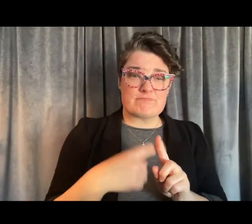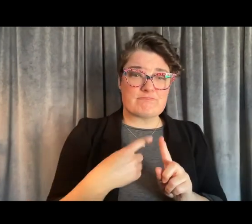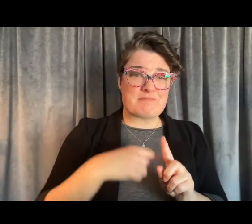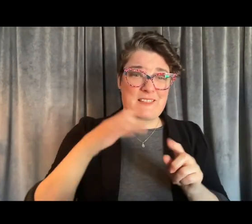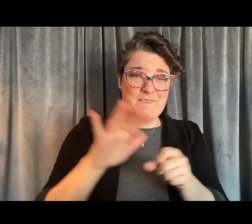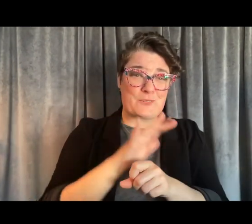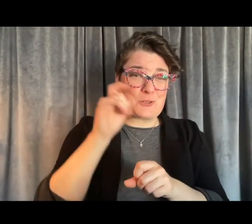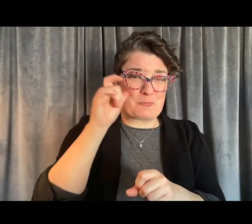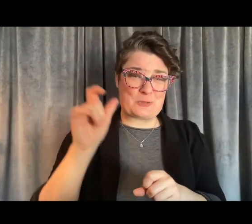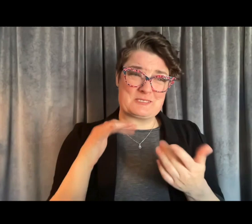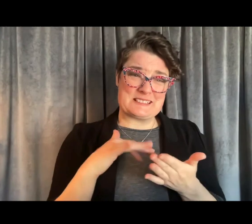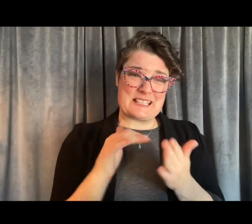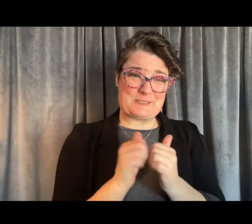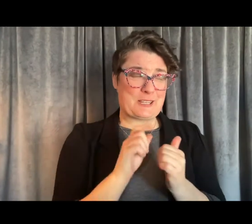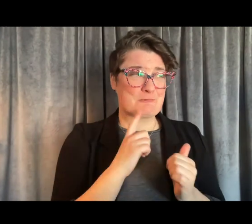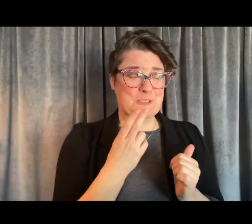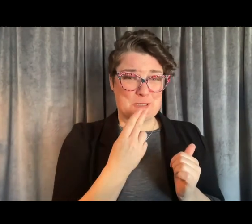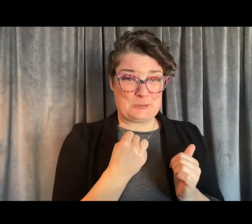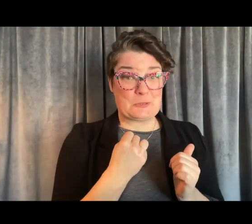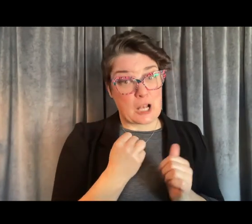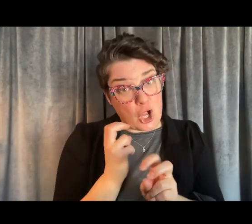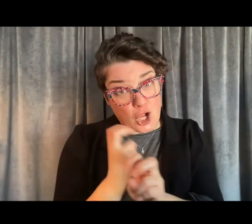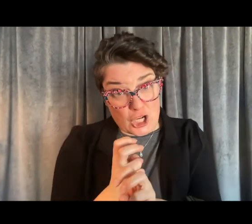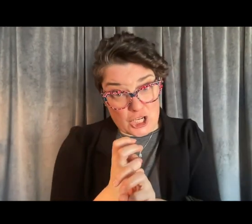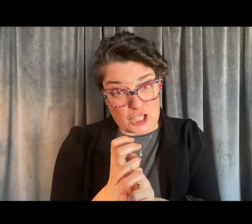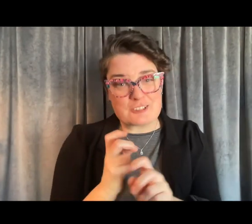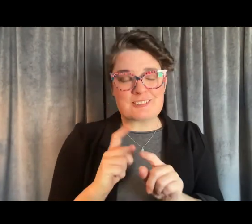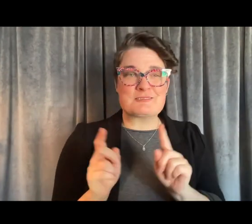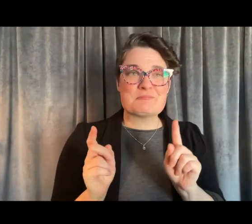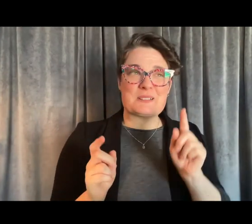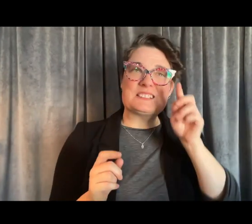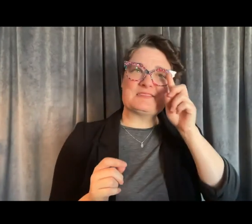actually, and hard but good, you know? Rebekah: That's so beautiful.